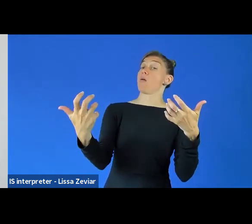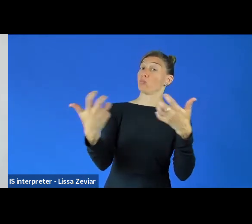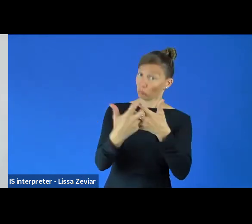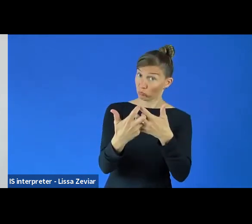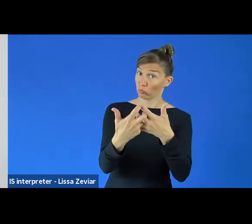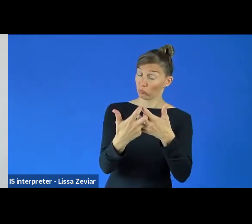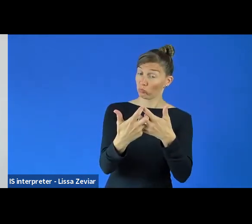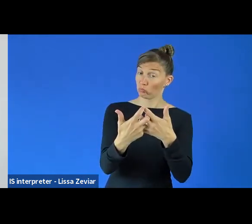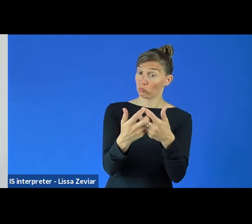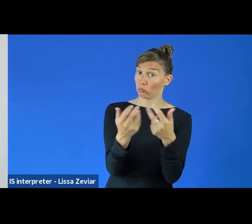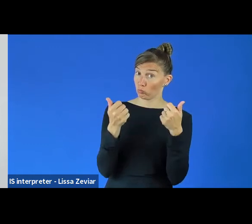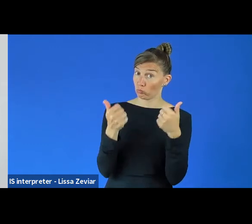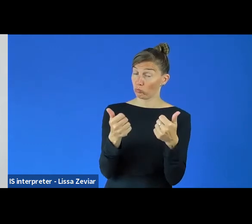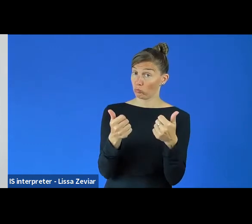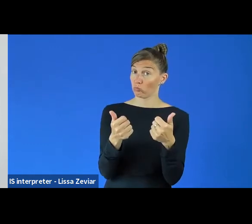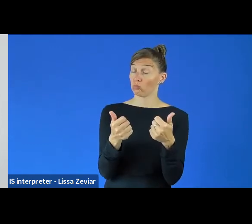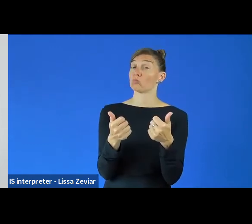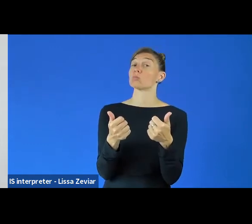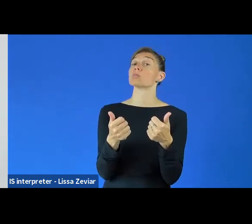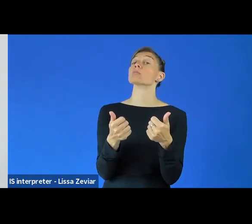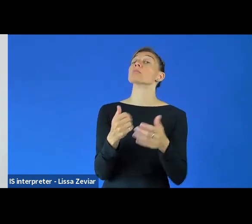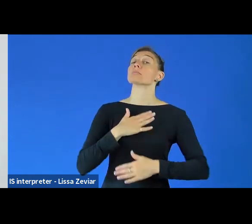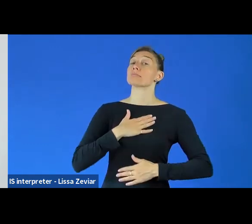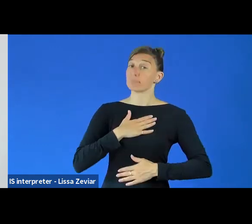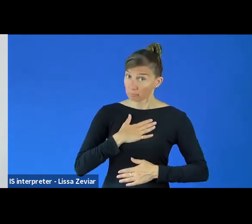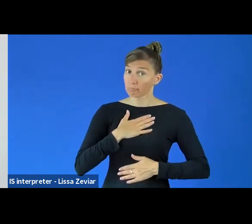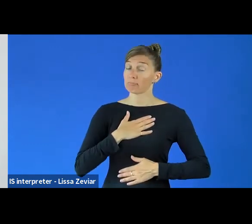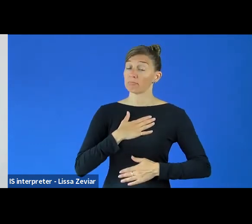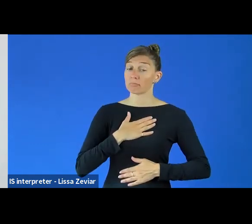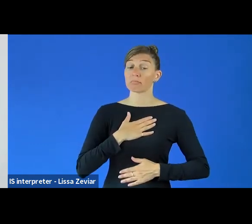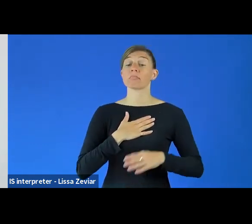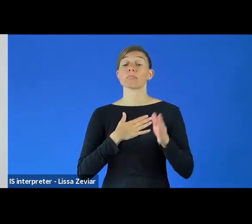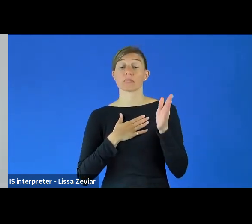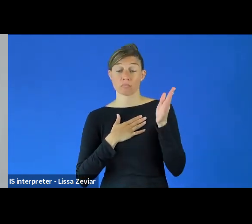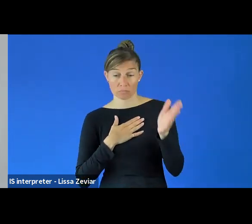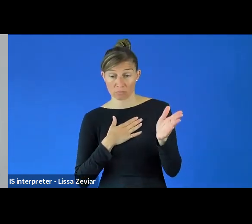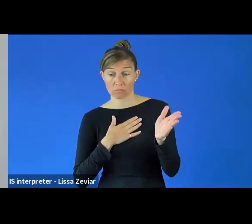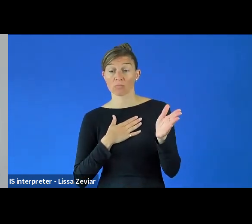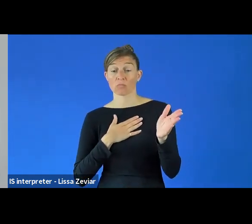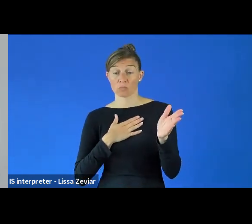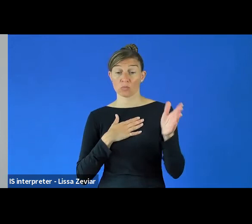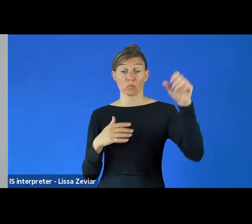And if the Commission considers that this is the case, they will publish the reference to the standards